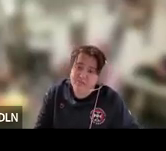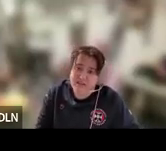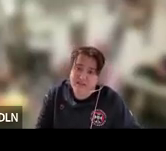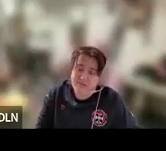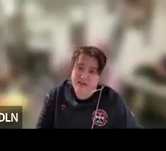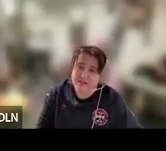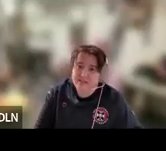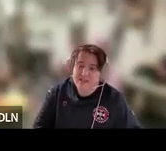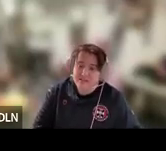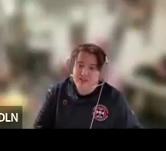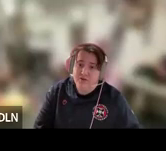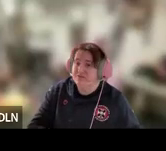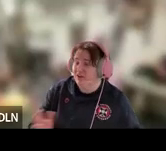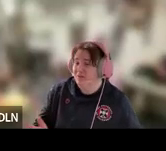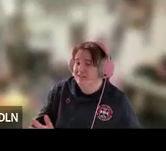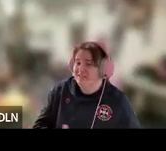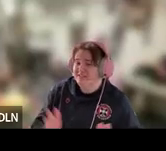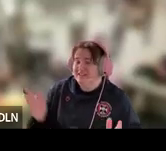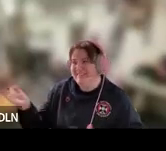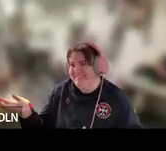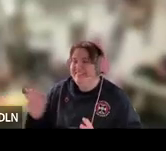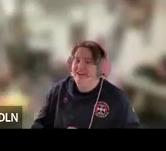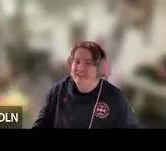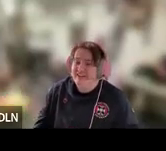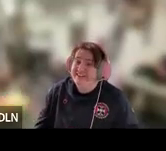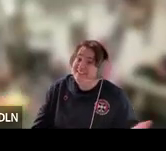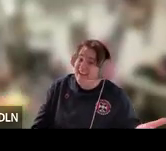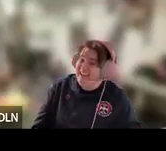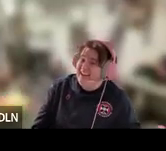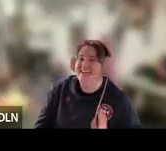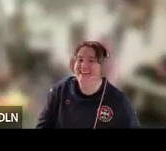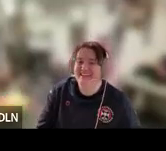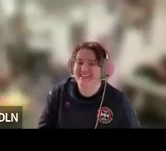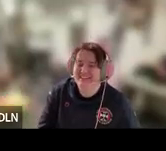of the complaint that I made. So on the one hand, ugh, on the other hand, yay.